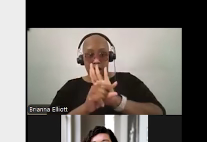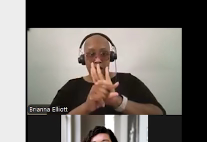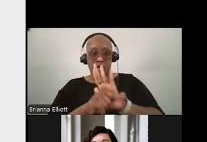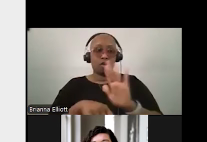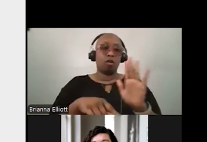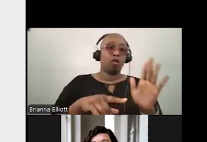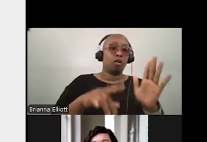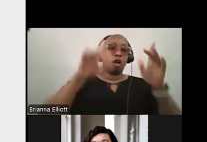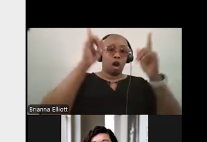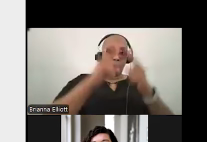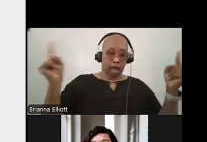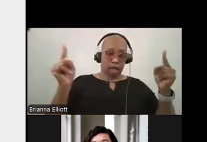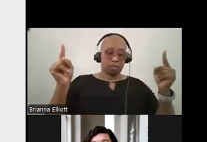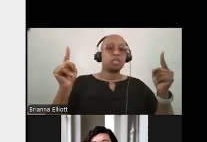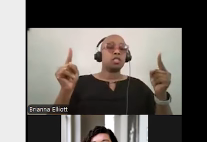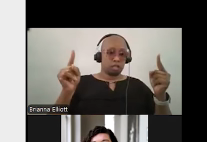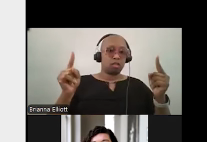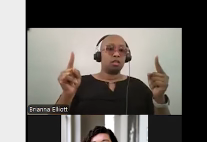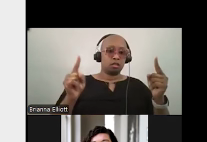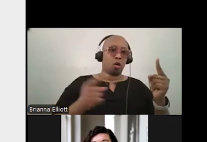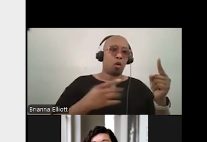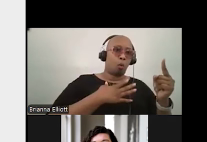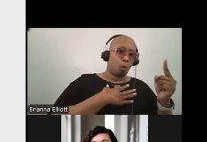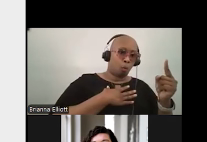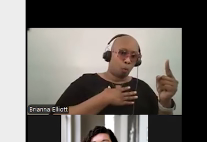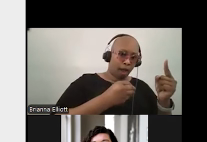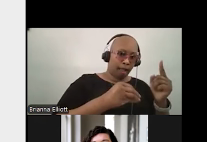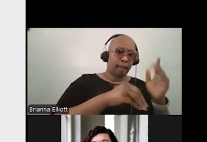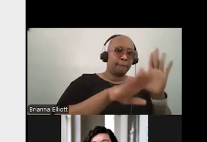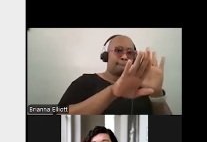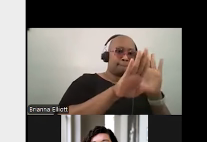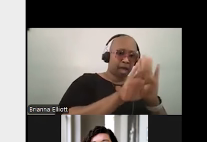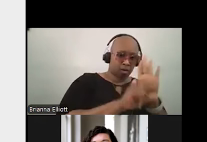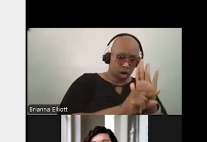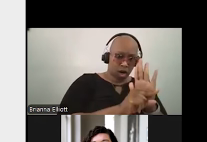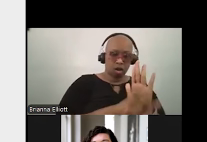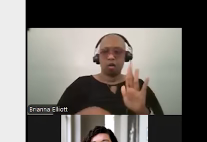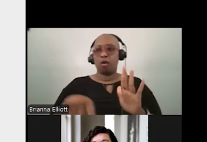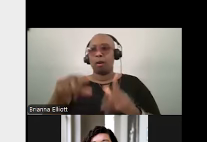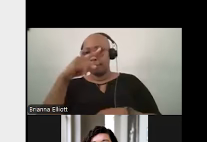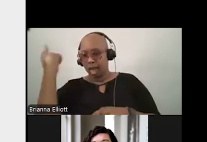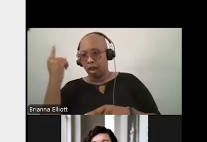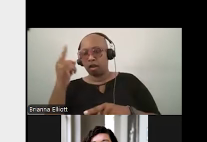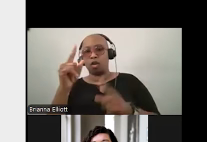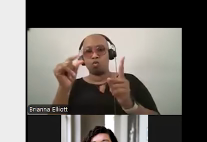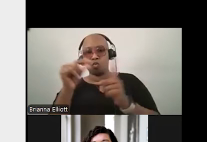never going to have a problem with those. You'll never go wrong with those combinations.